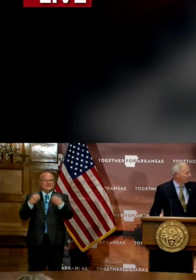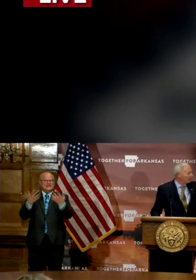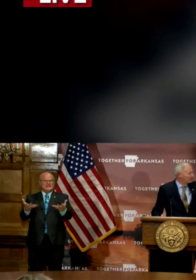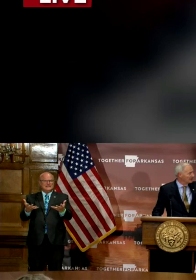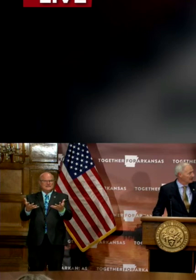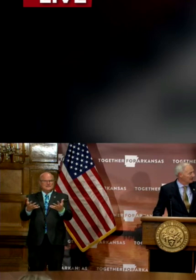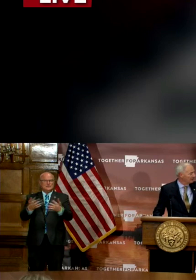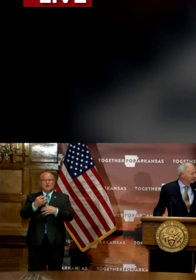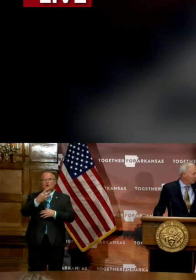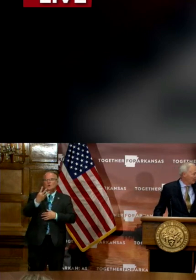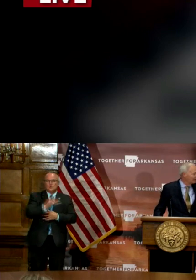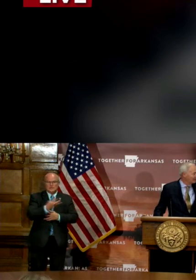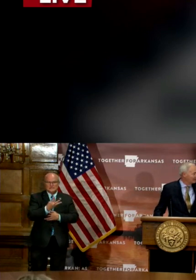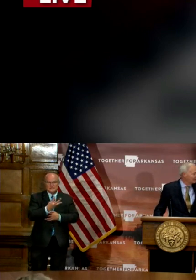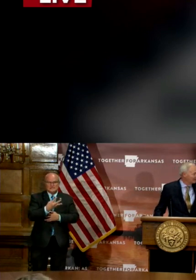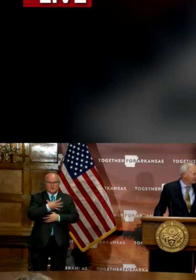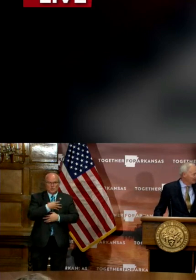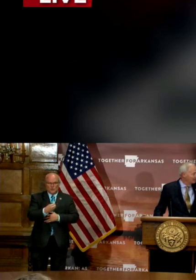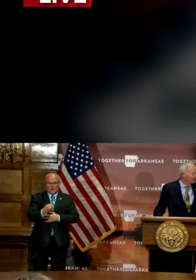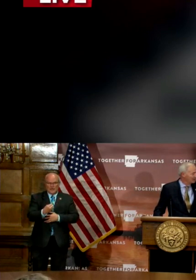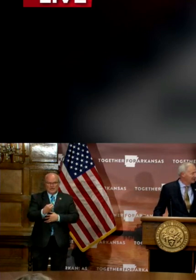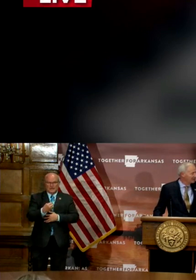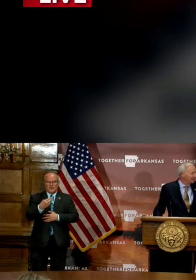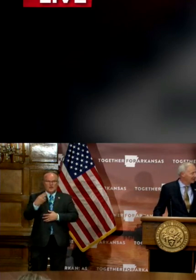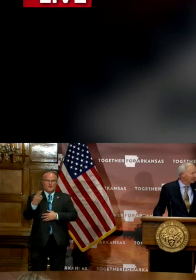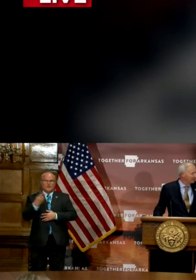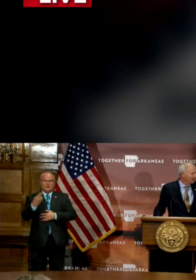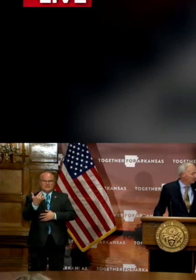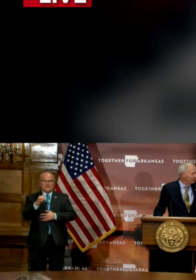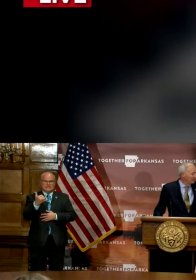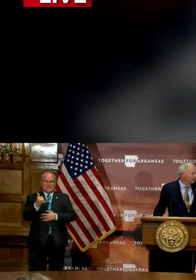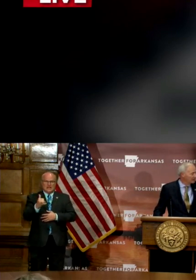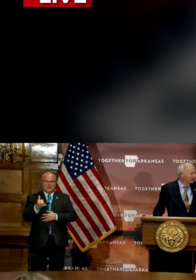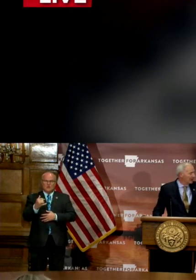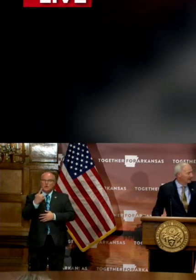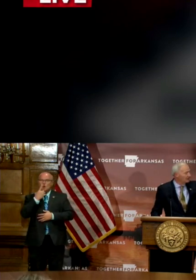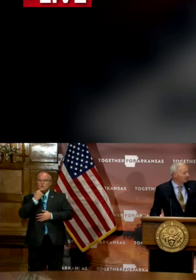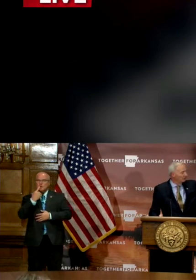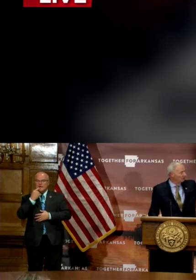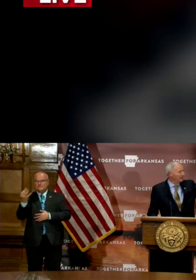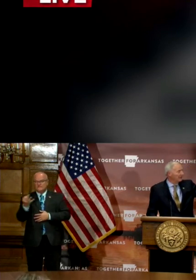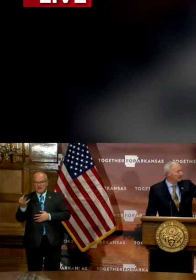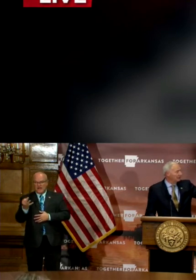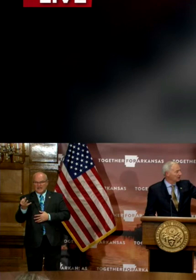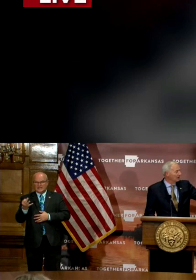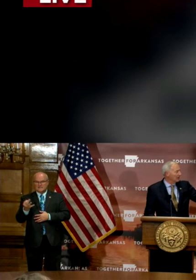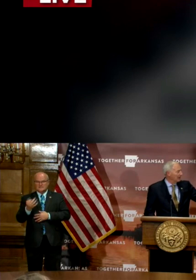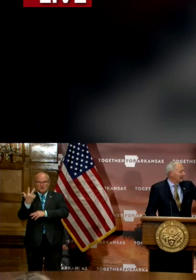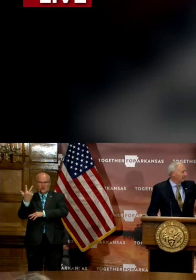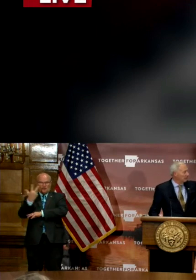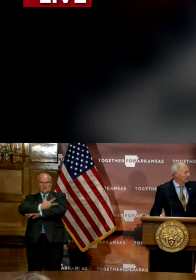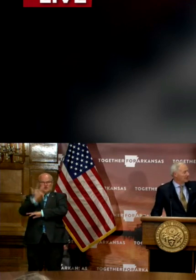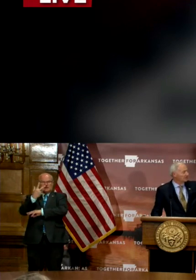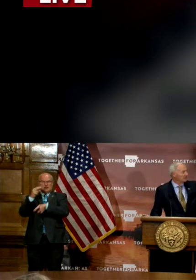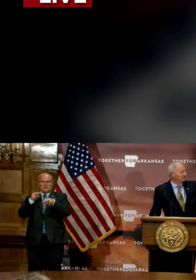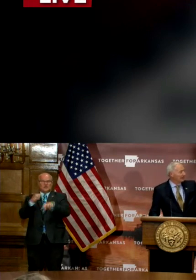HOSPITAL RESOURCES USED BY COVID PATIENTS AND SO -- AND IT GIVES YOU A WEDNESDAY IN WHITE, THURSDAY IN YELLOW AND RED IS